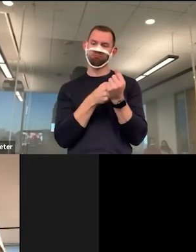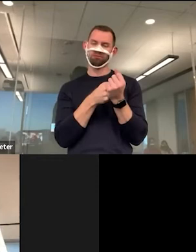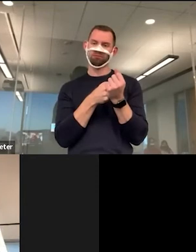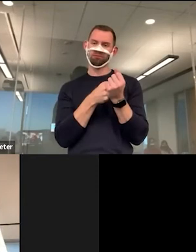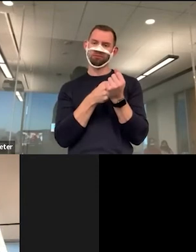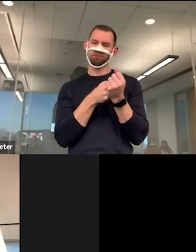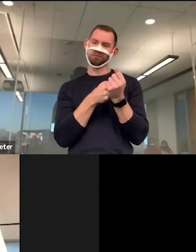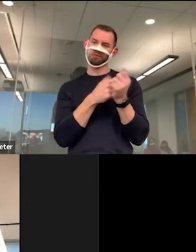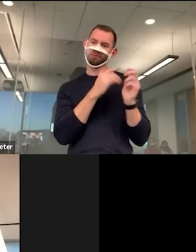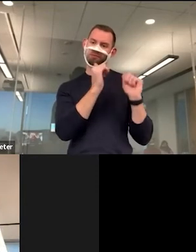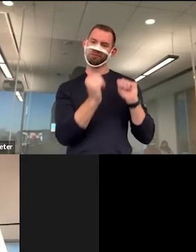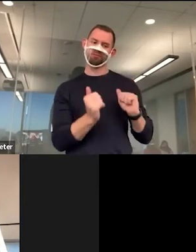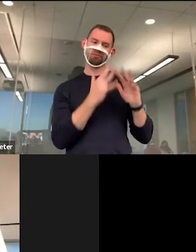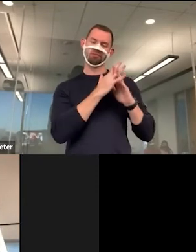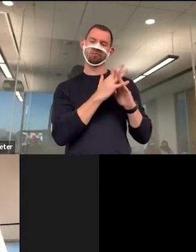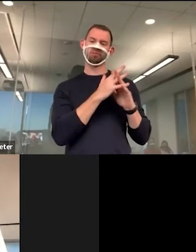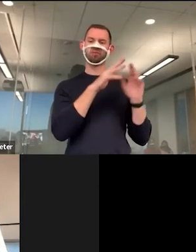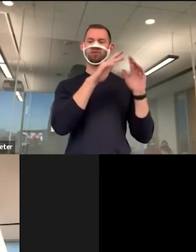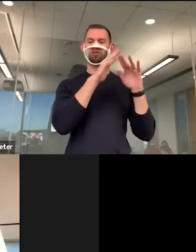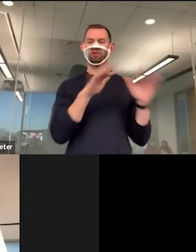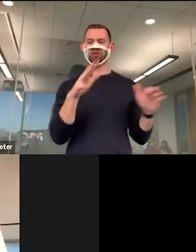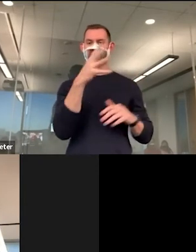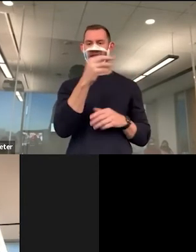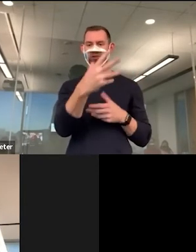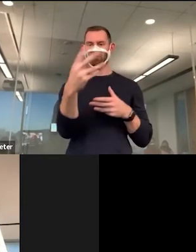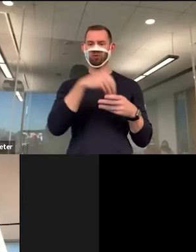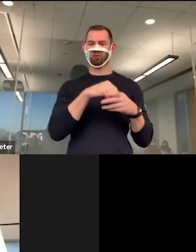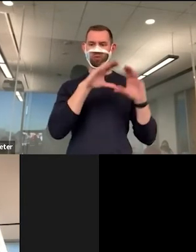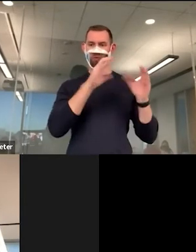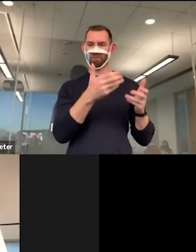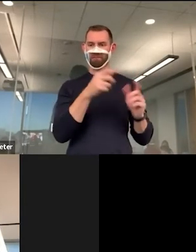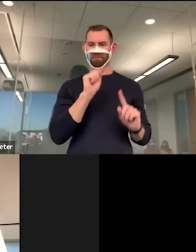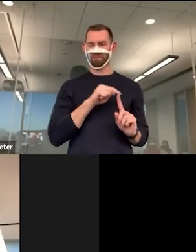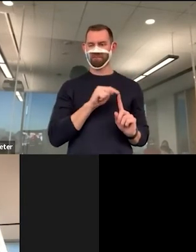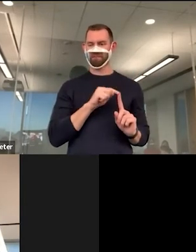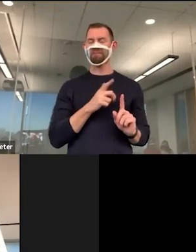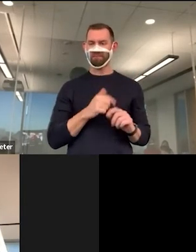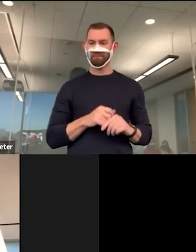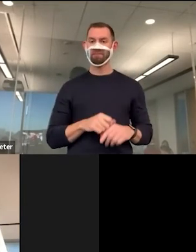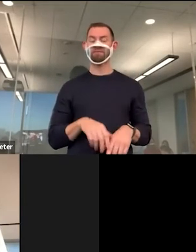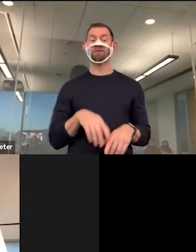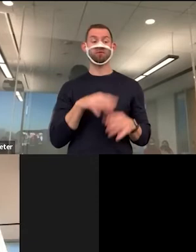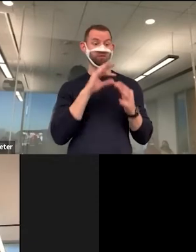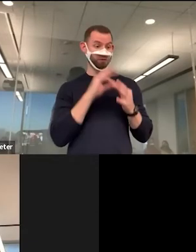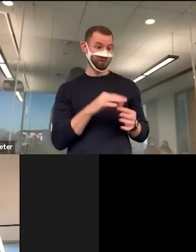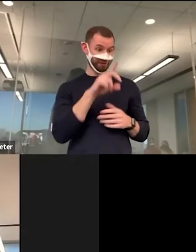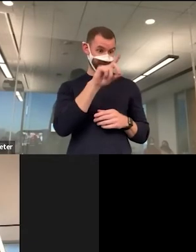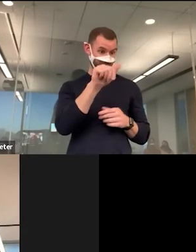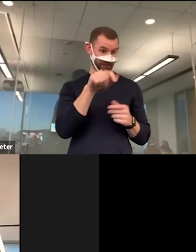diversity inclusive group if you're talking specifics than a disability